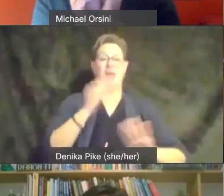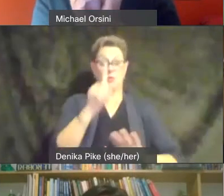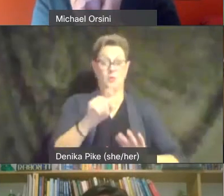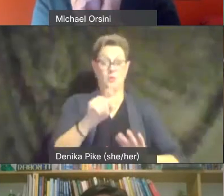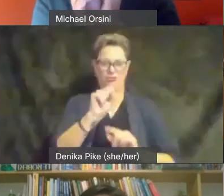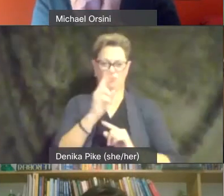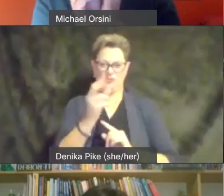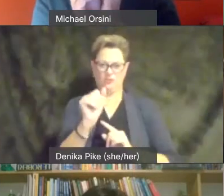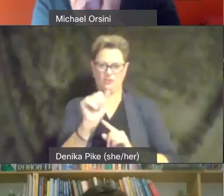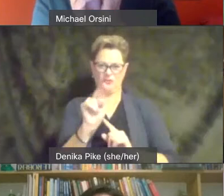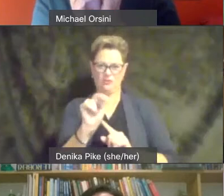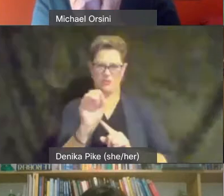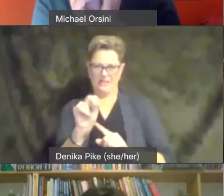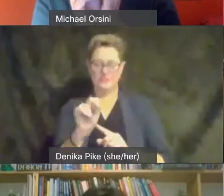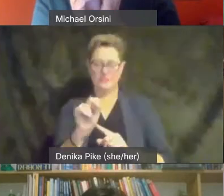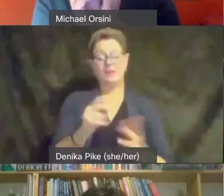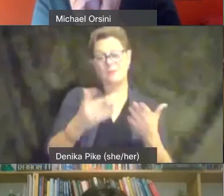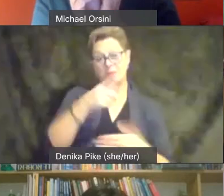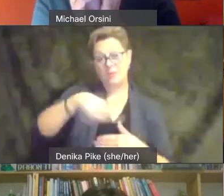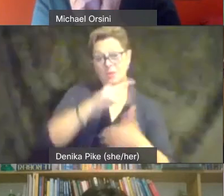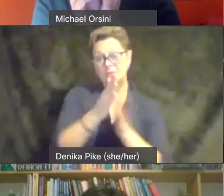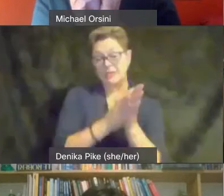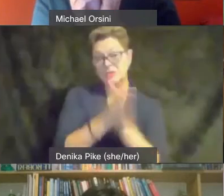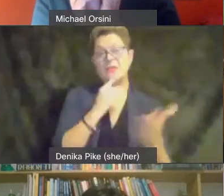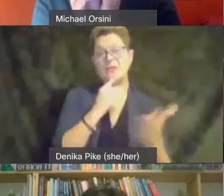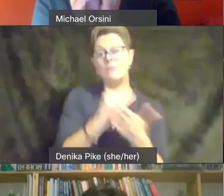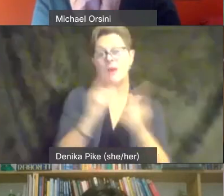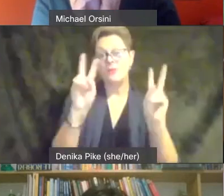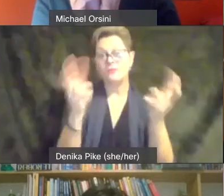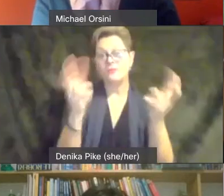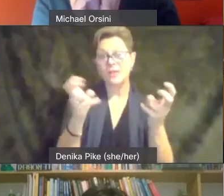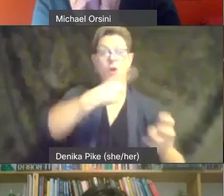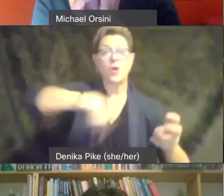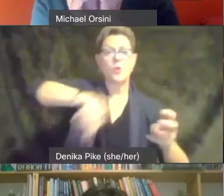Might be interested in talking about the praise. We are all in this together.